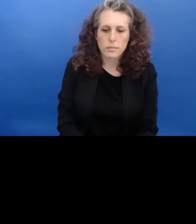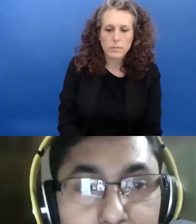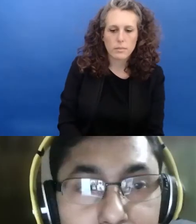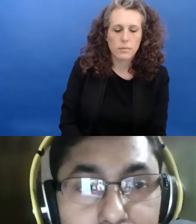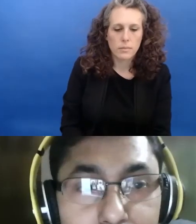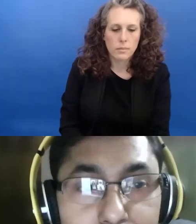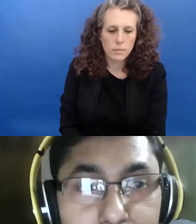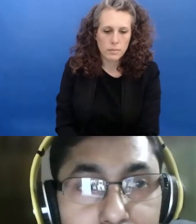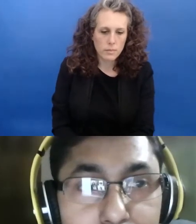um yes